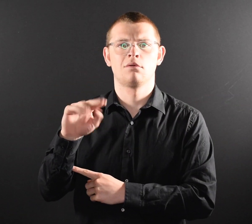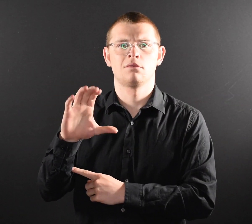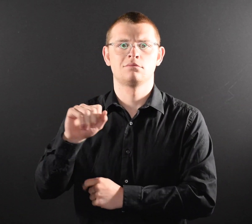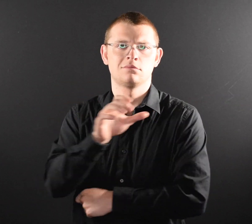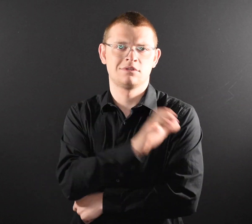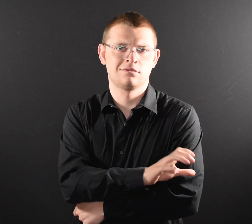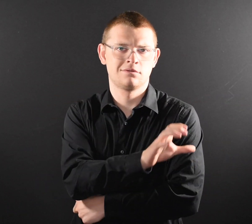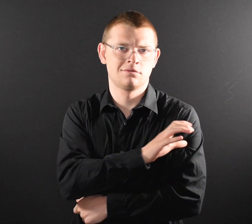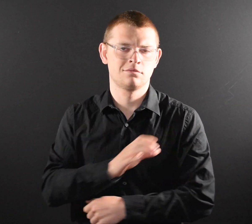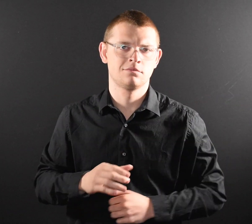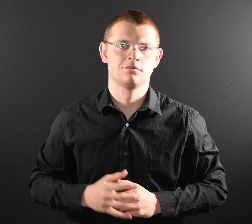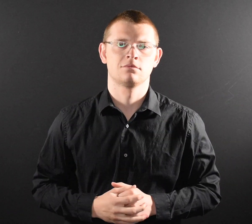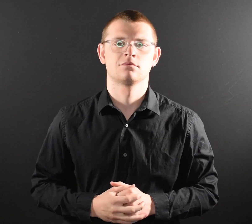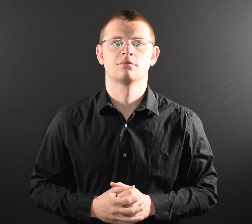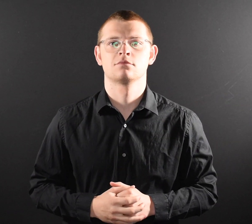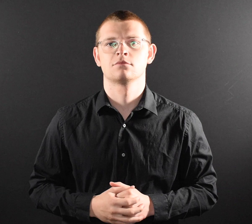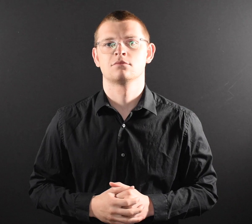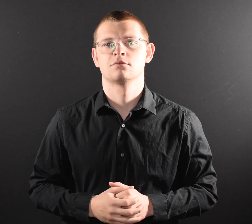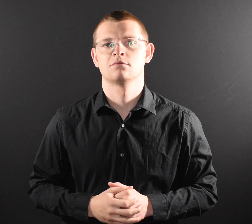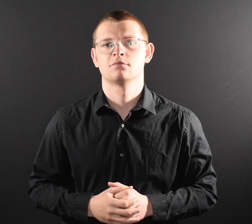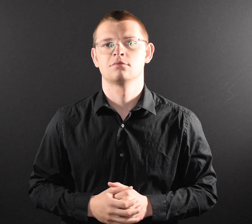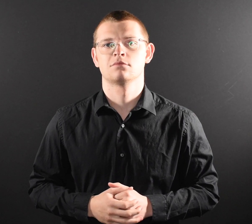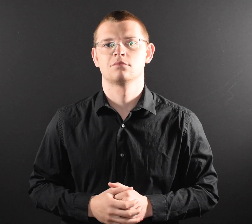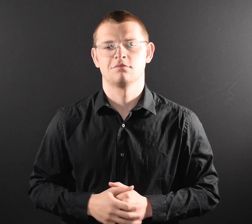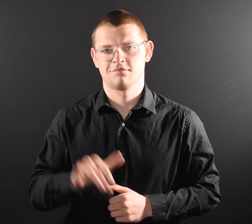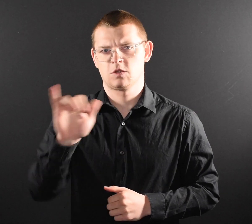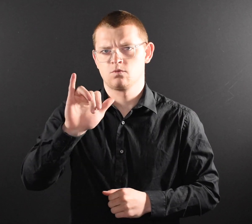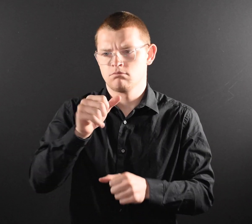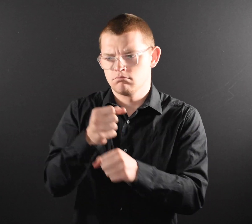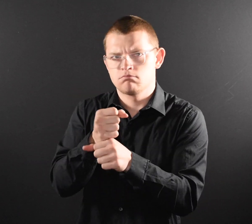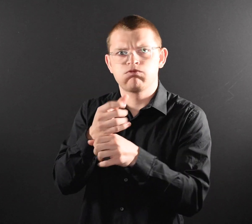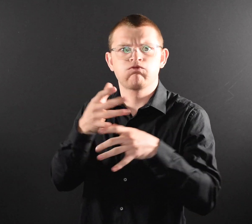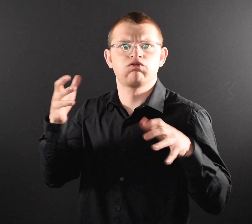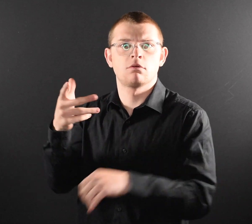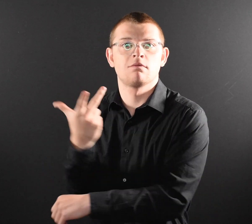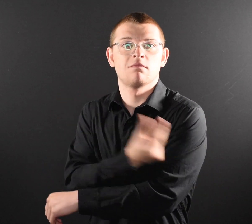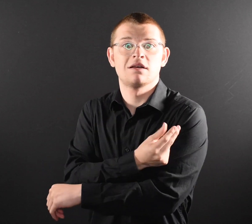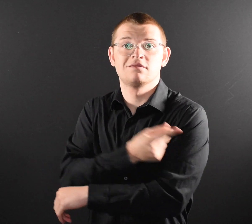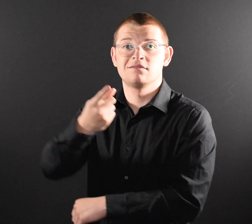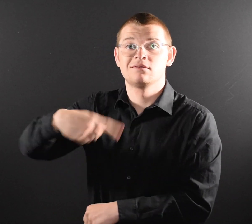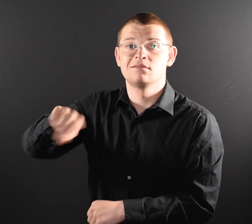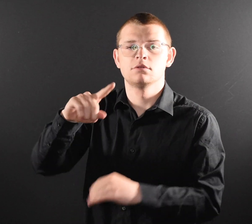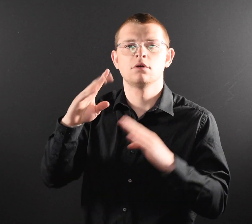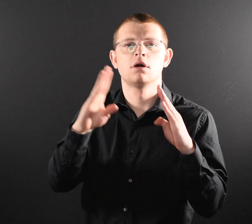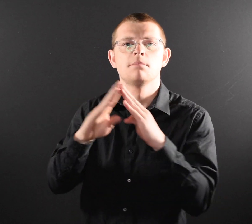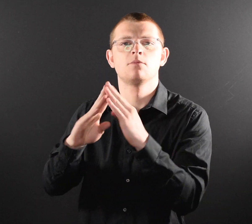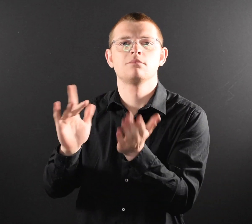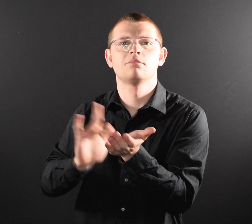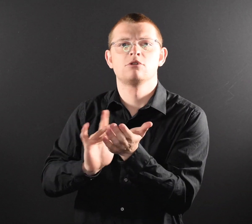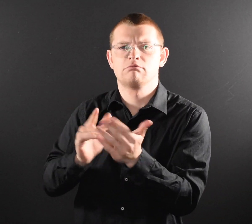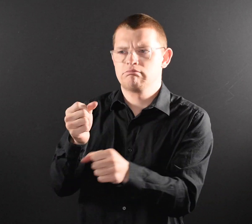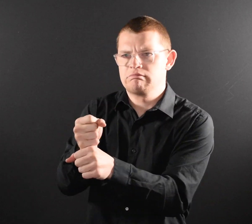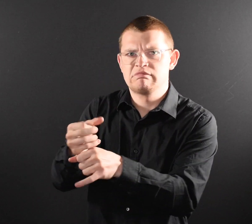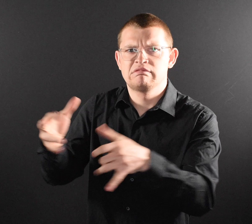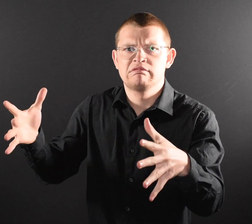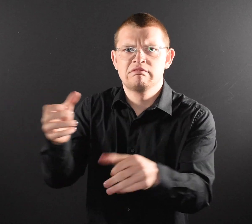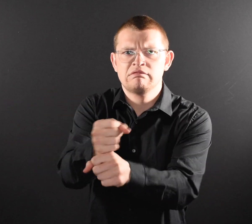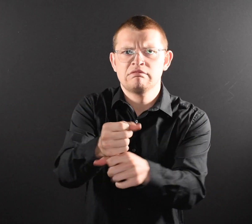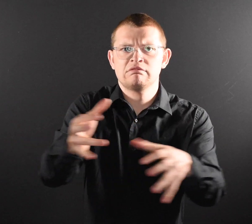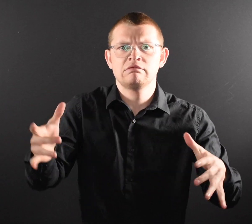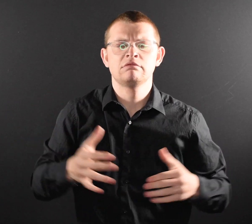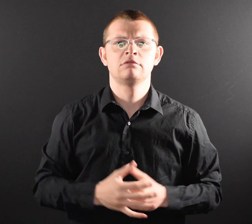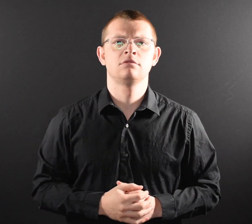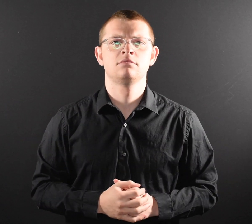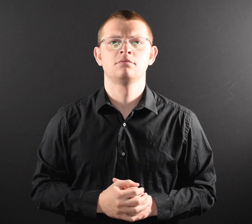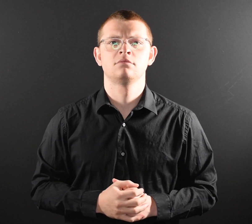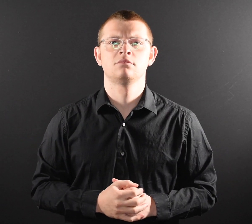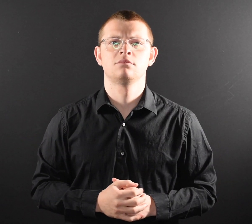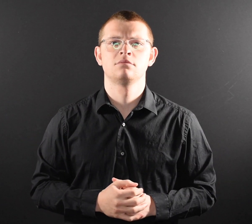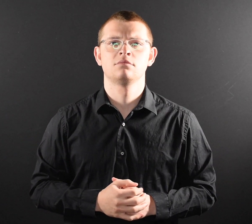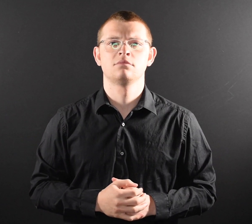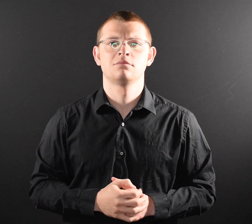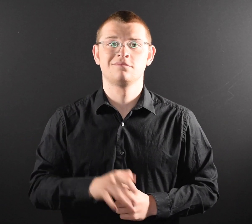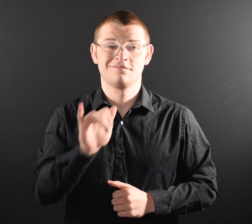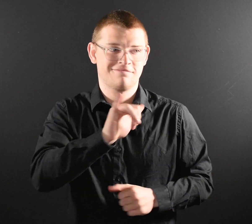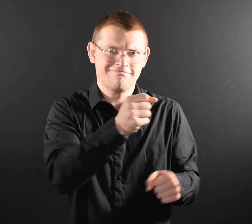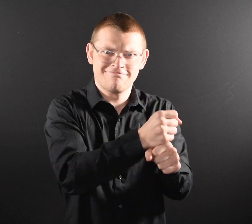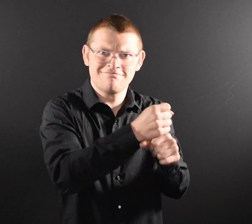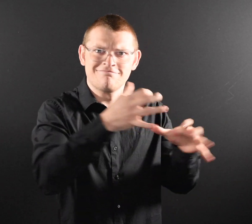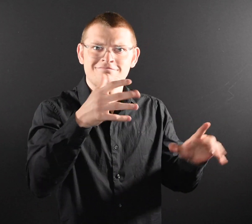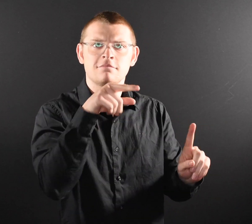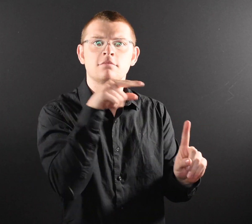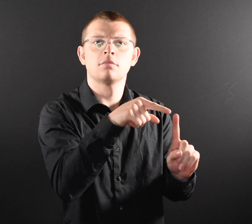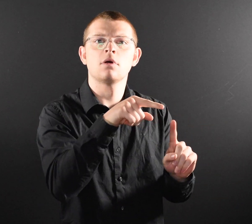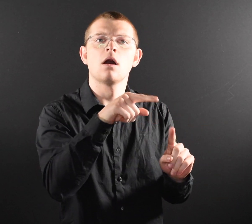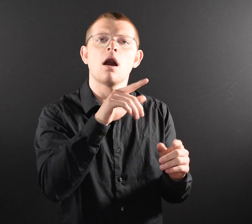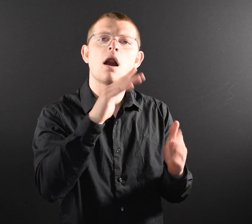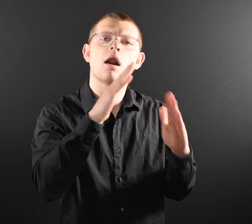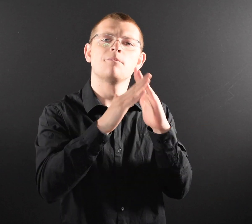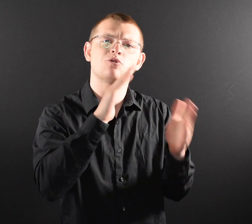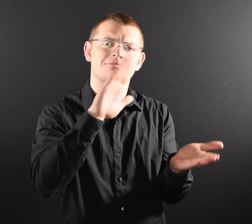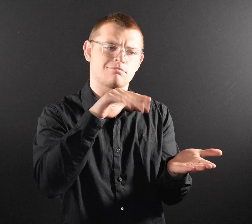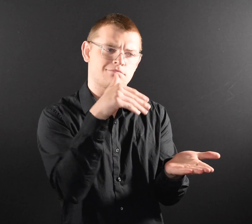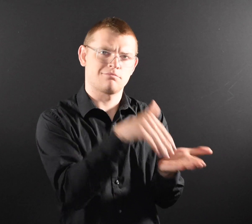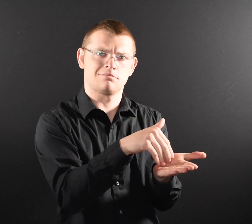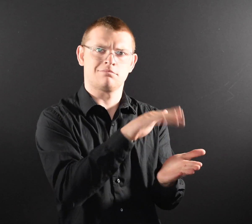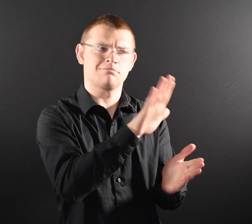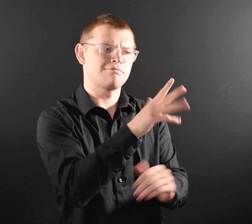o Expand vaccine to more community pharmacies o Expand vaccine to community-based vaccination